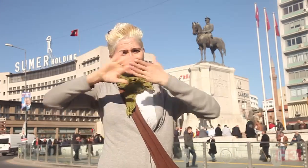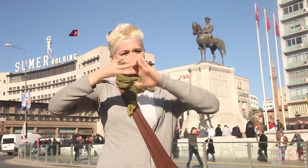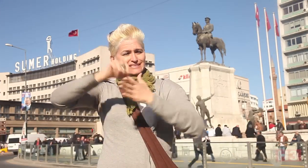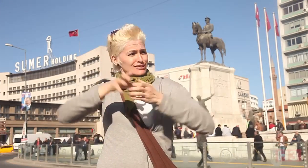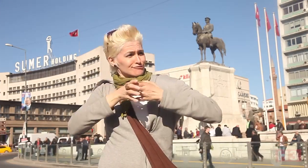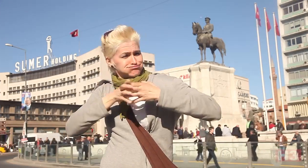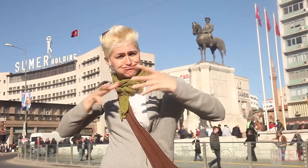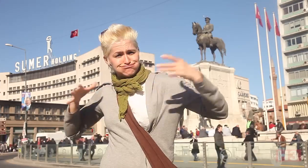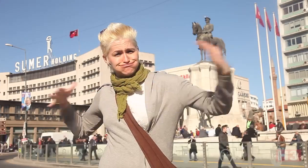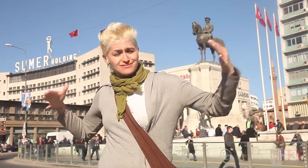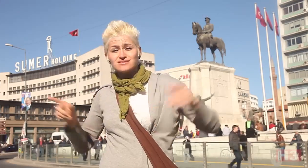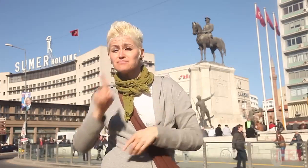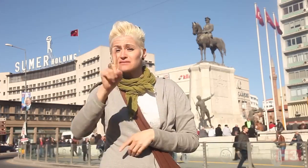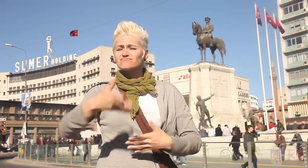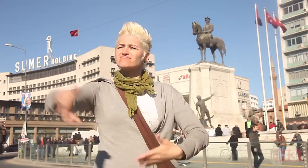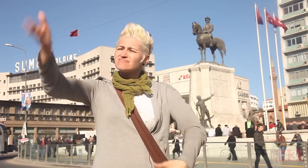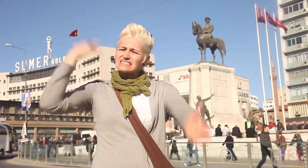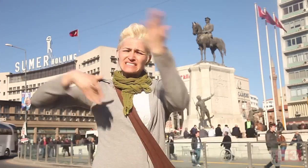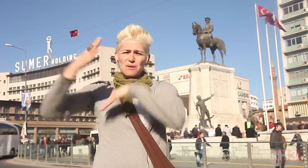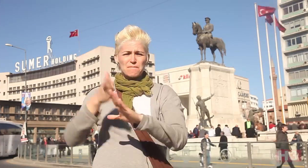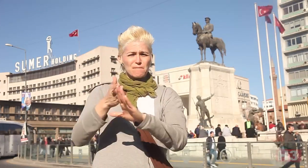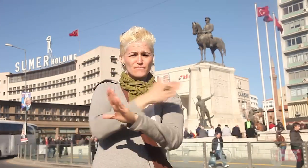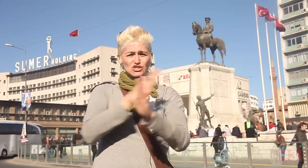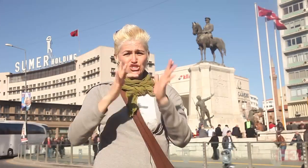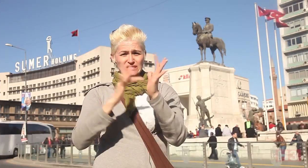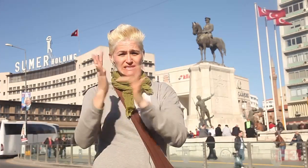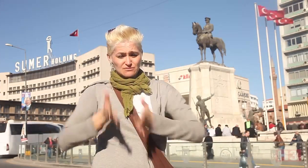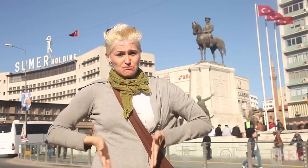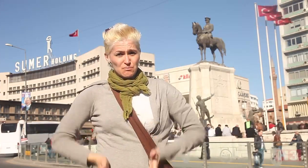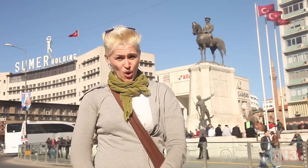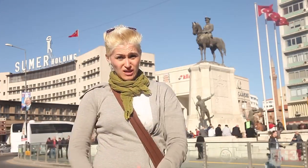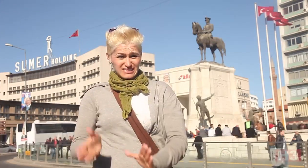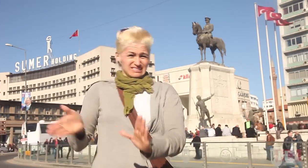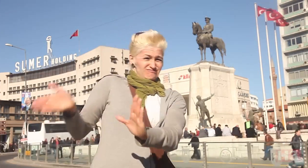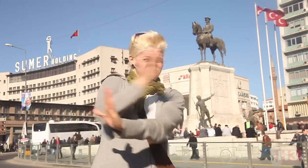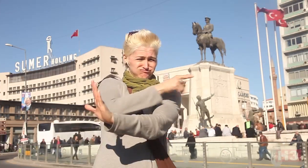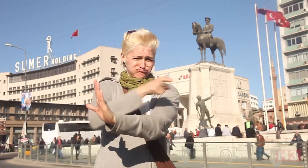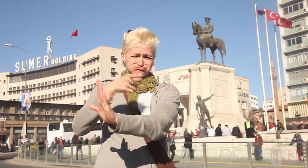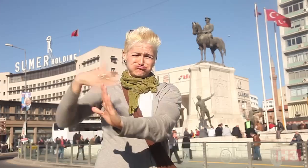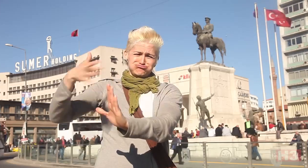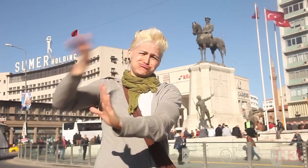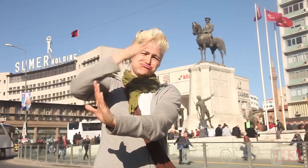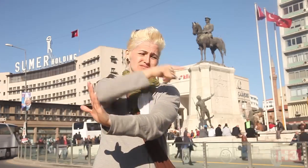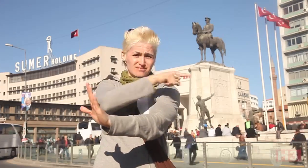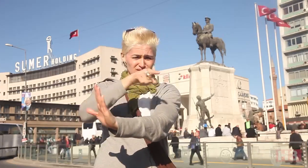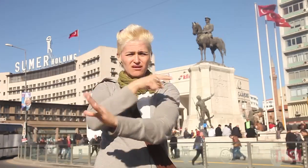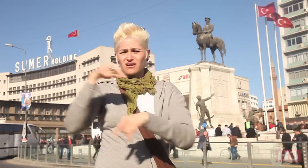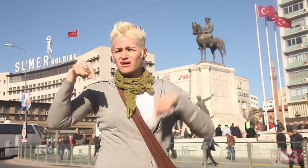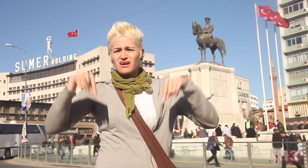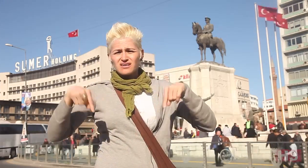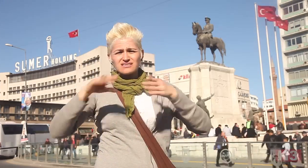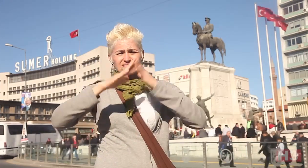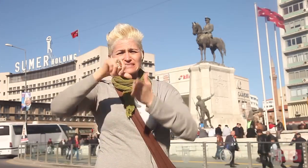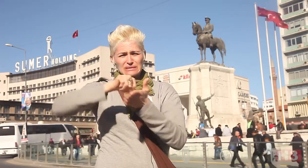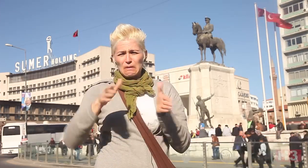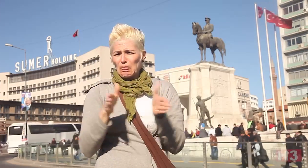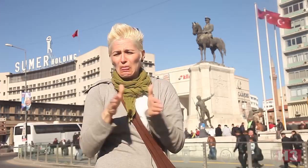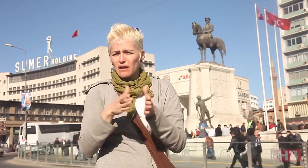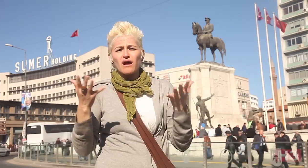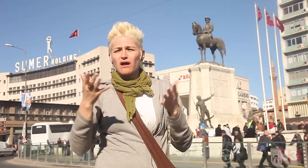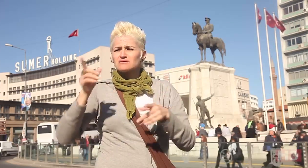But many years ago before Jesus was born, this place was nothing but a small village.